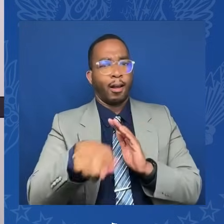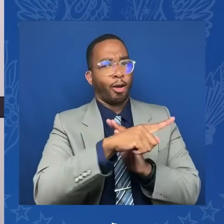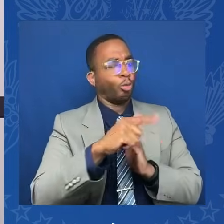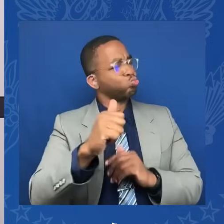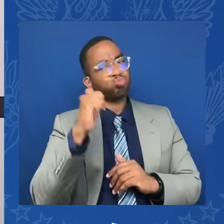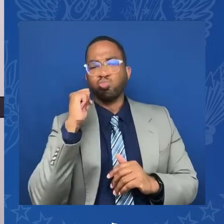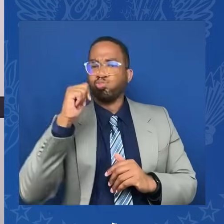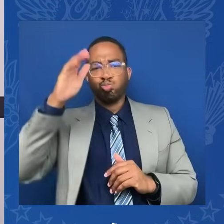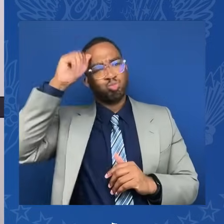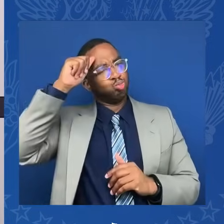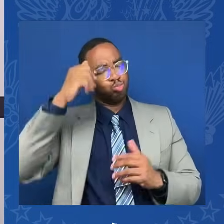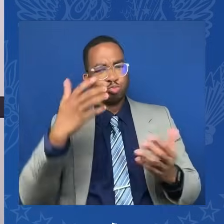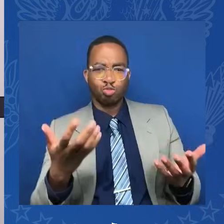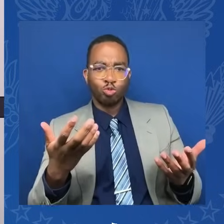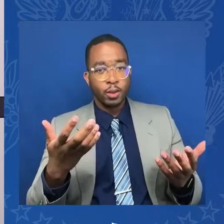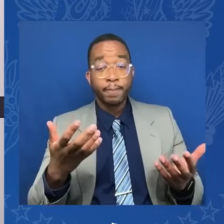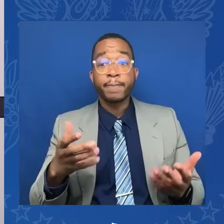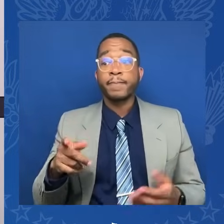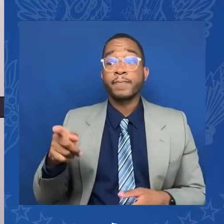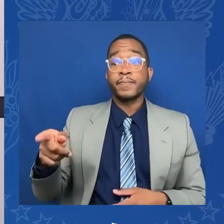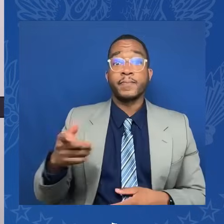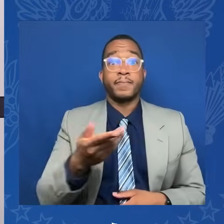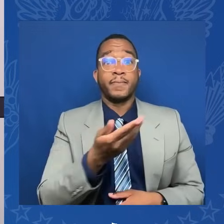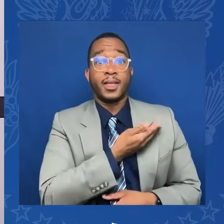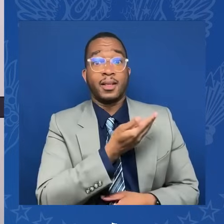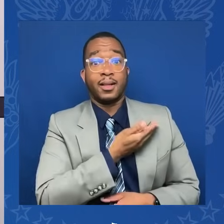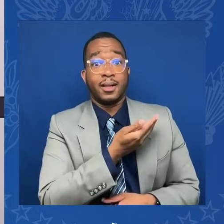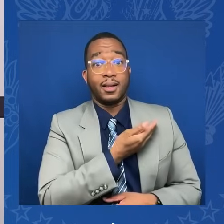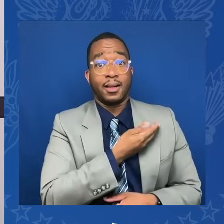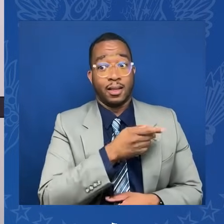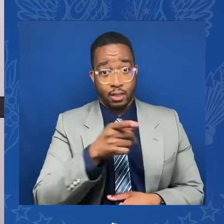the immediate liberation of hostages,